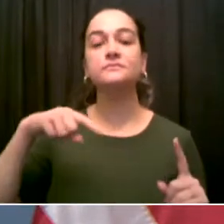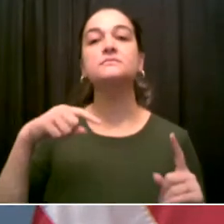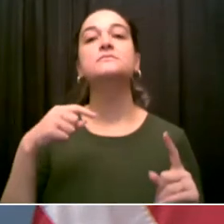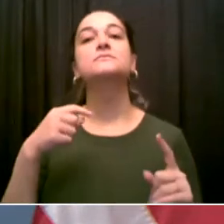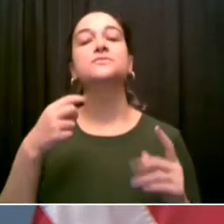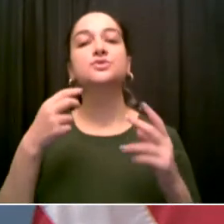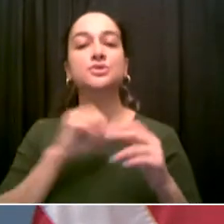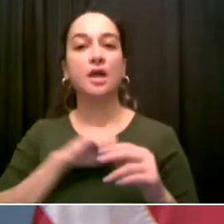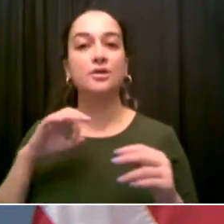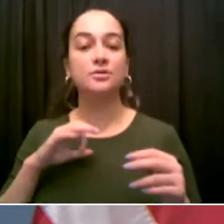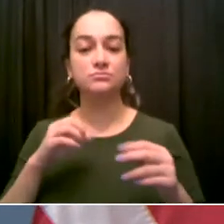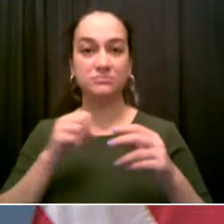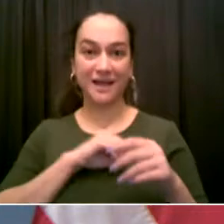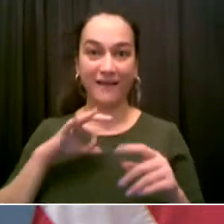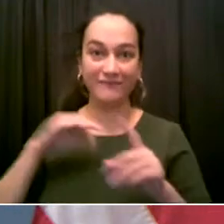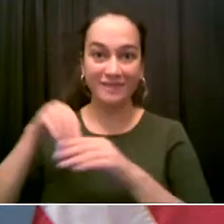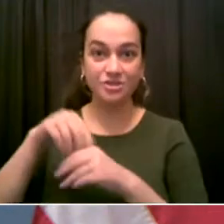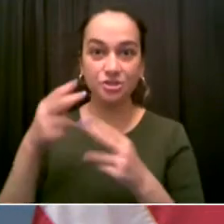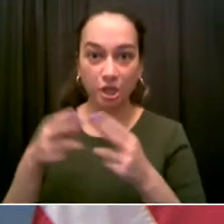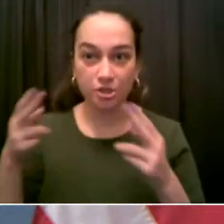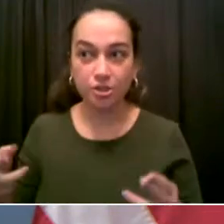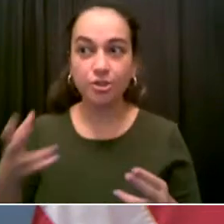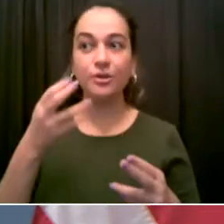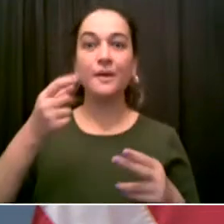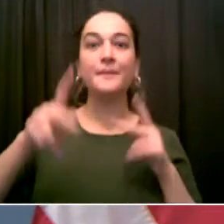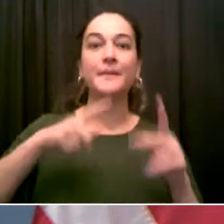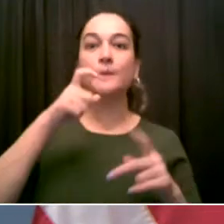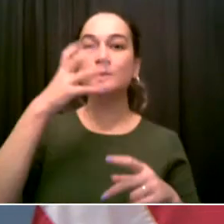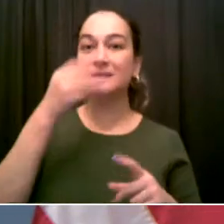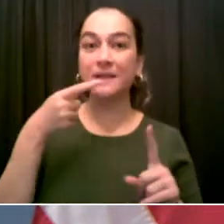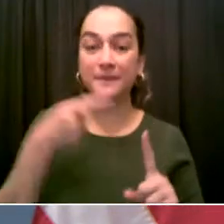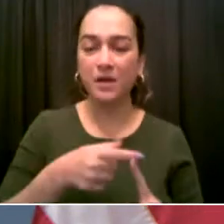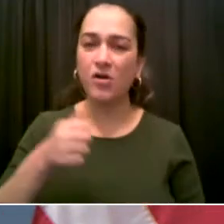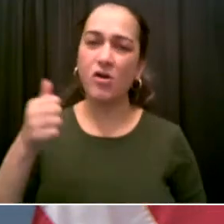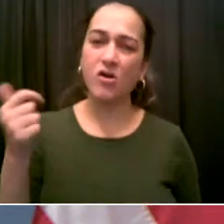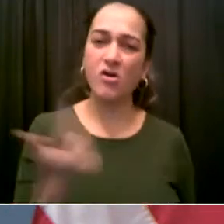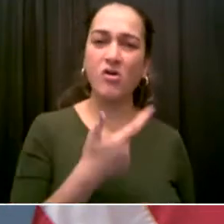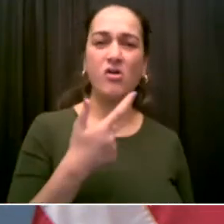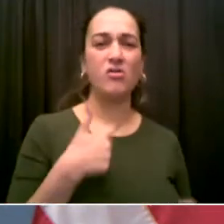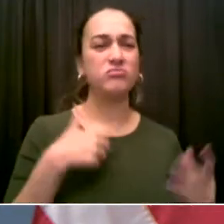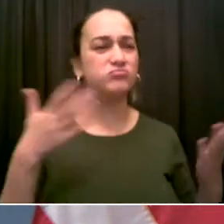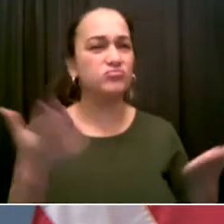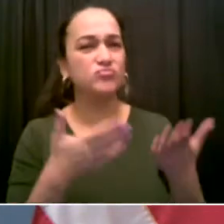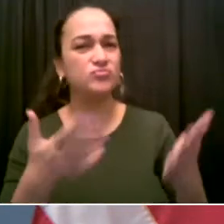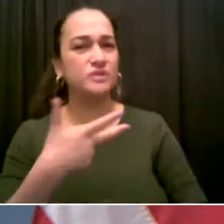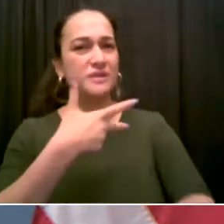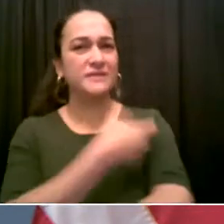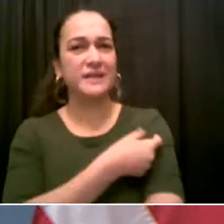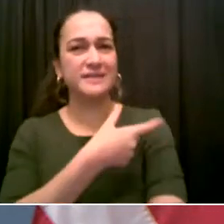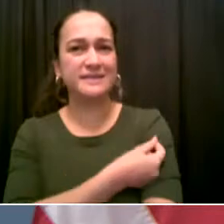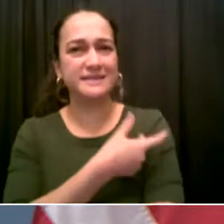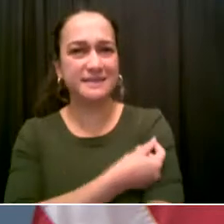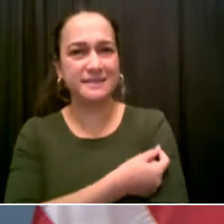EXPERIENCING HOMELESSNESS WERE GOING TO BE IELGIBLE FOR VACCINES, WE STOOD UP A